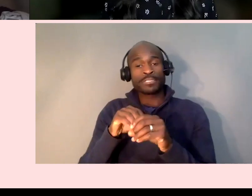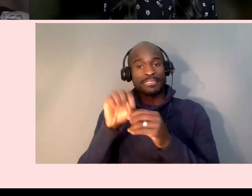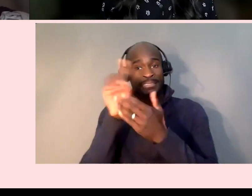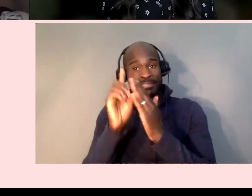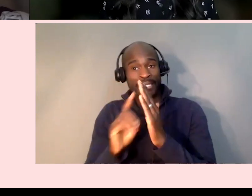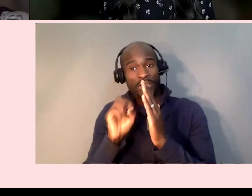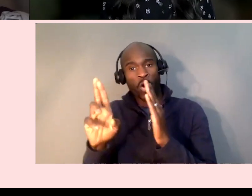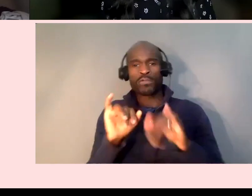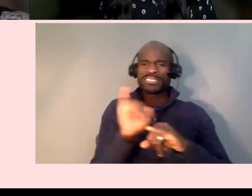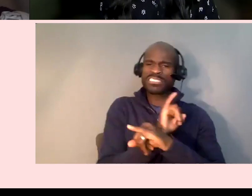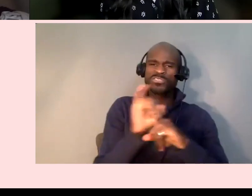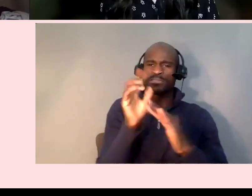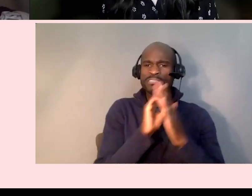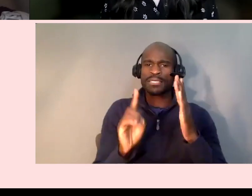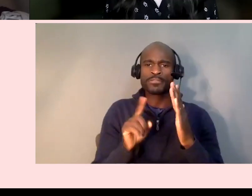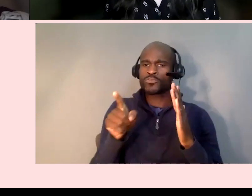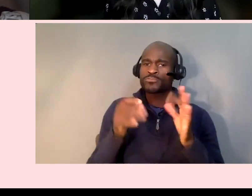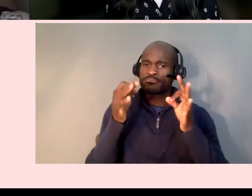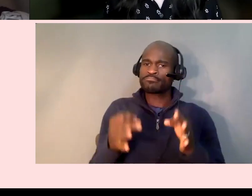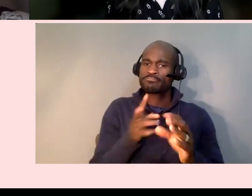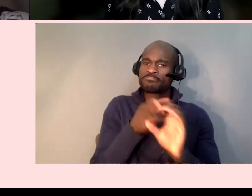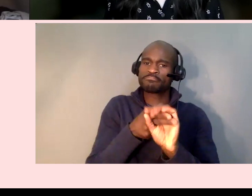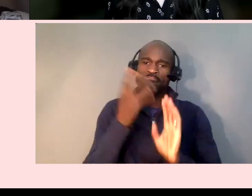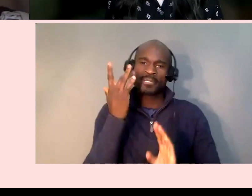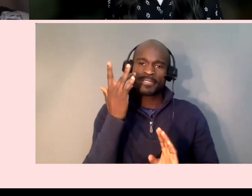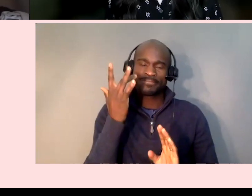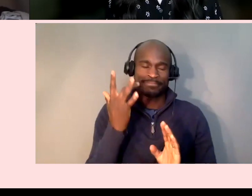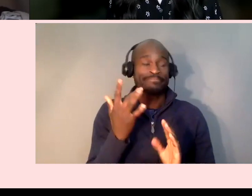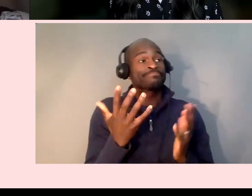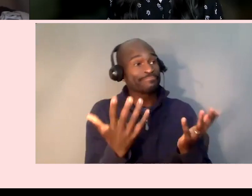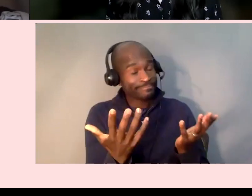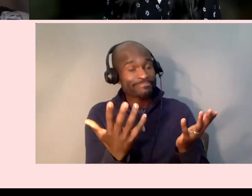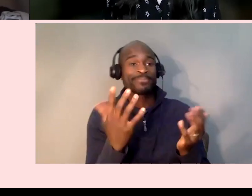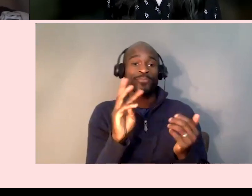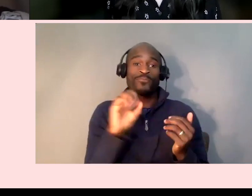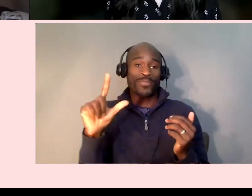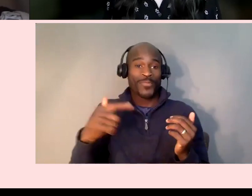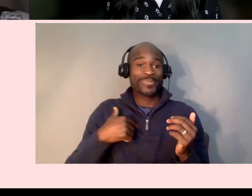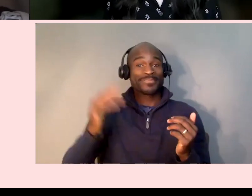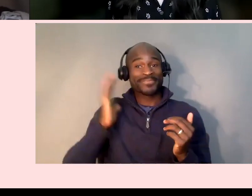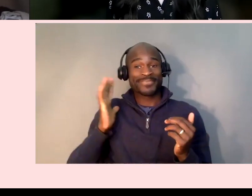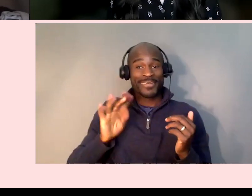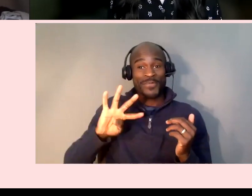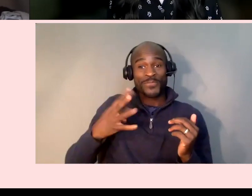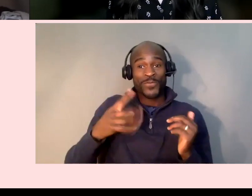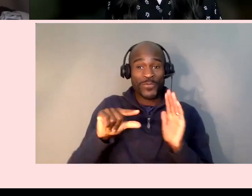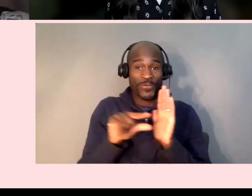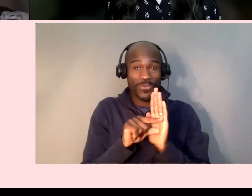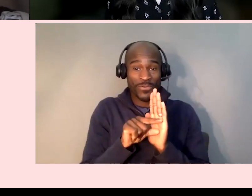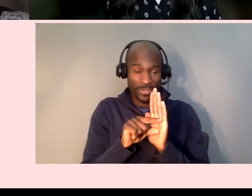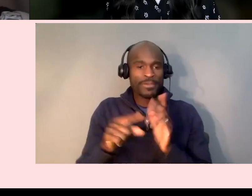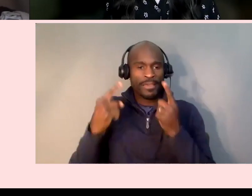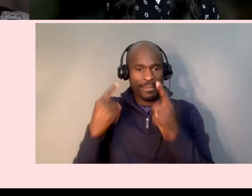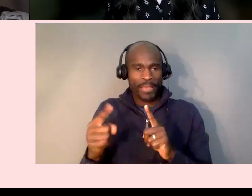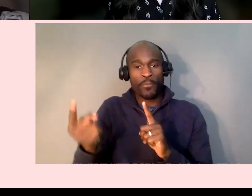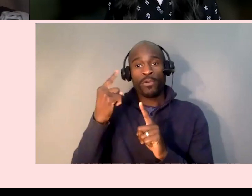So actually when I was in fourth grade a design Professor from NC State came and